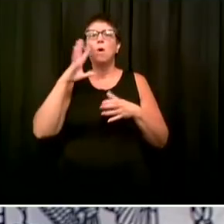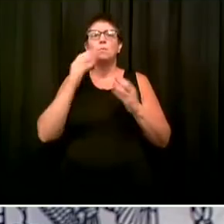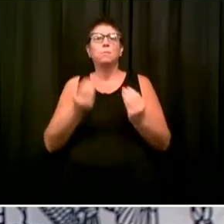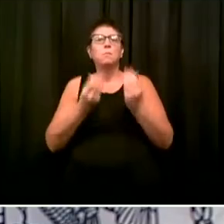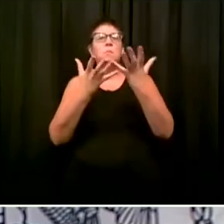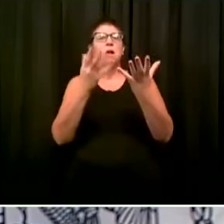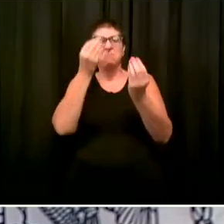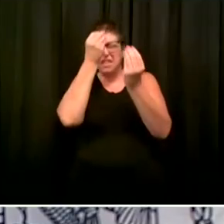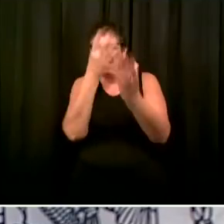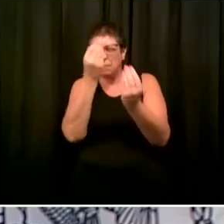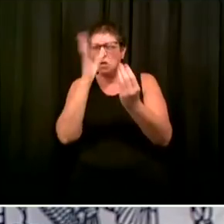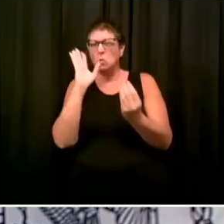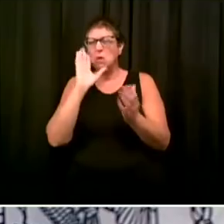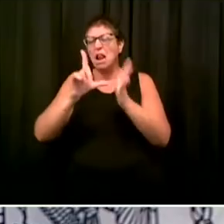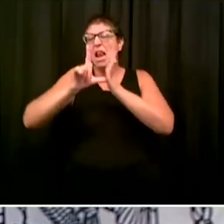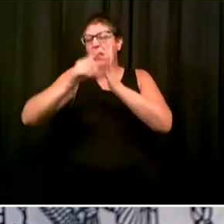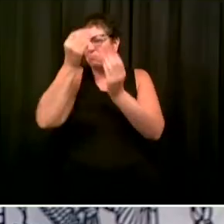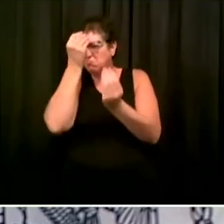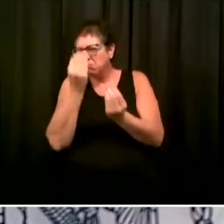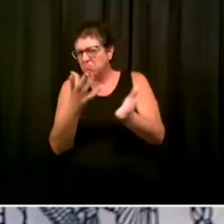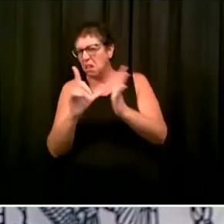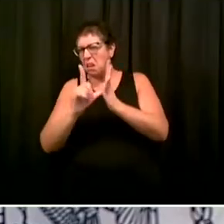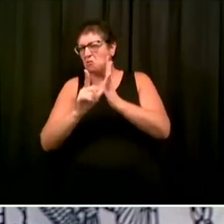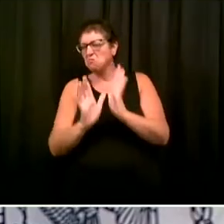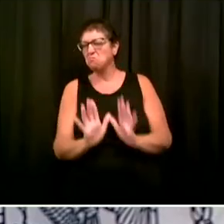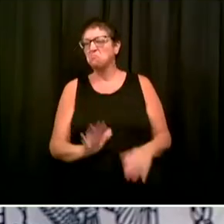SINCE WE HAVE BEEN DOING THE